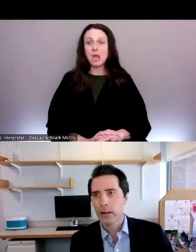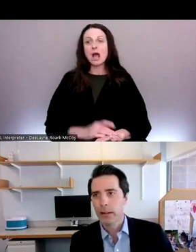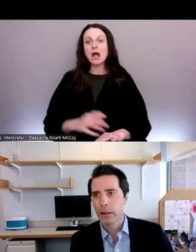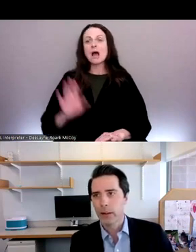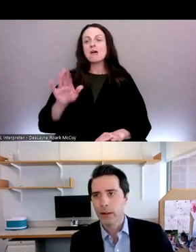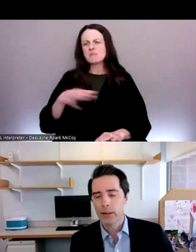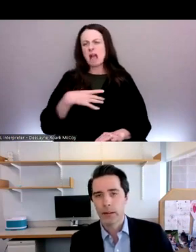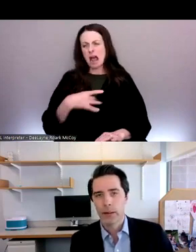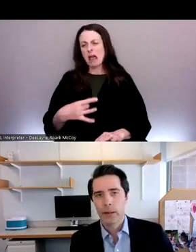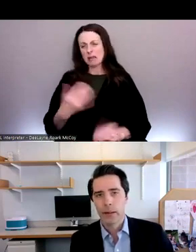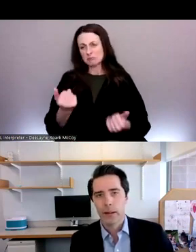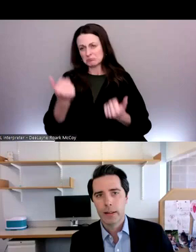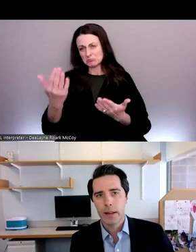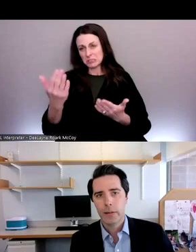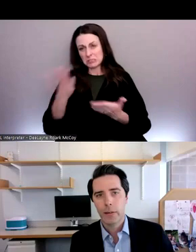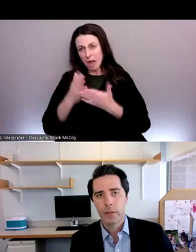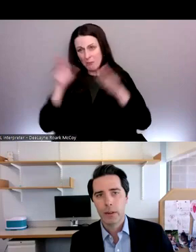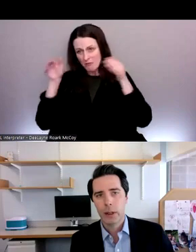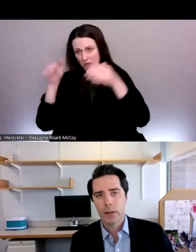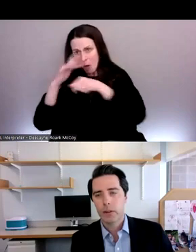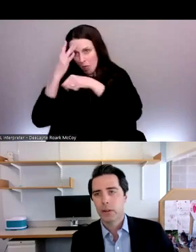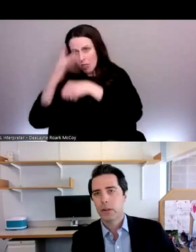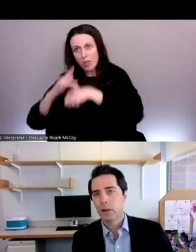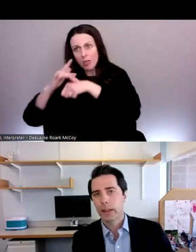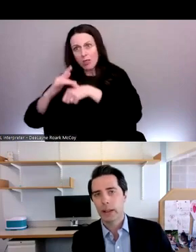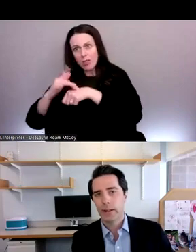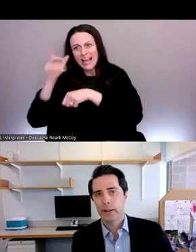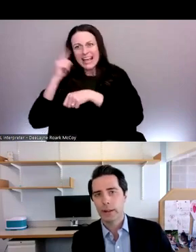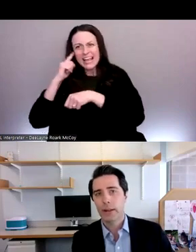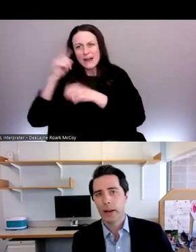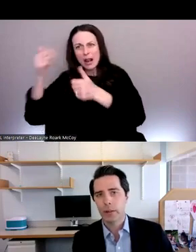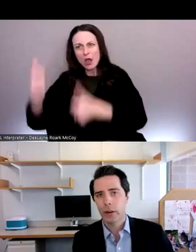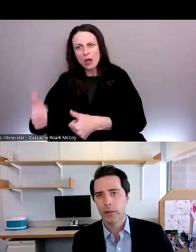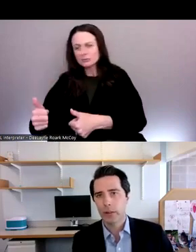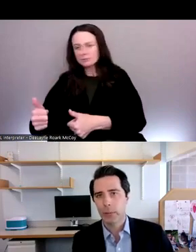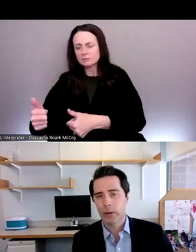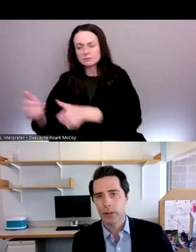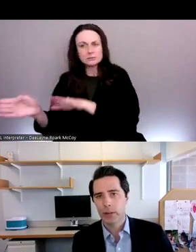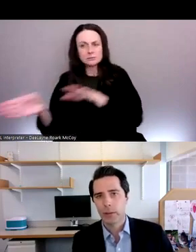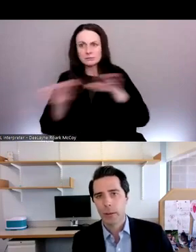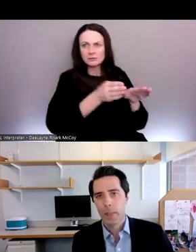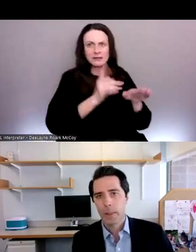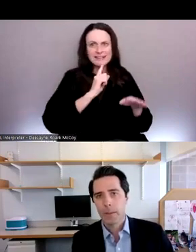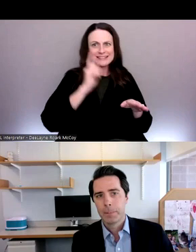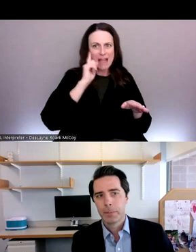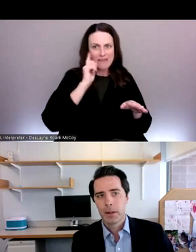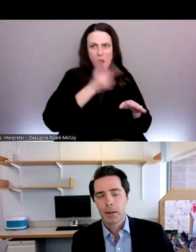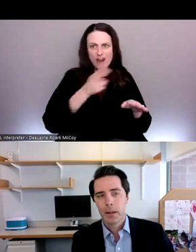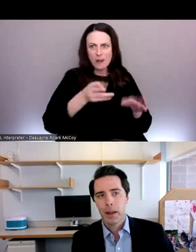the hearing loss and instead we change to looking at the deaf or hard of